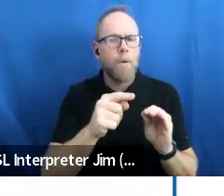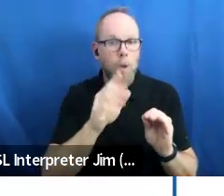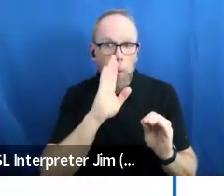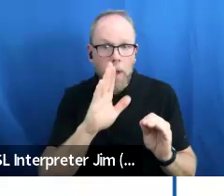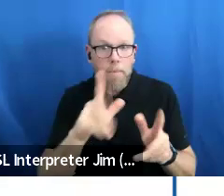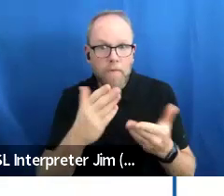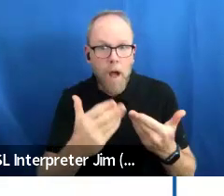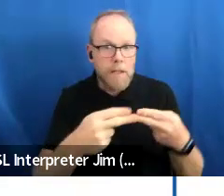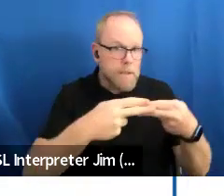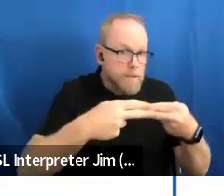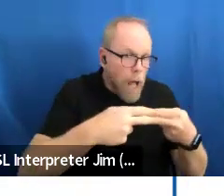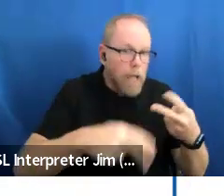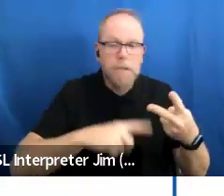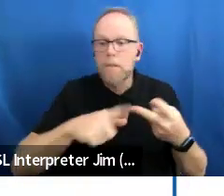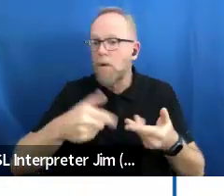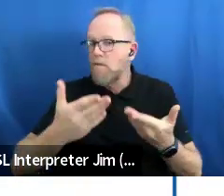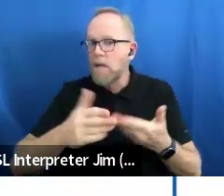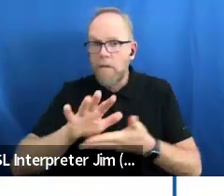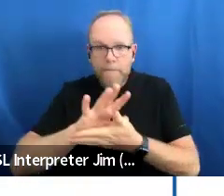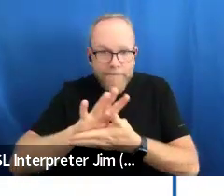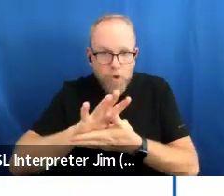Is the video going to be made available? So I just want to take a moment,